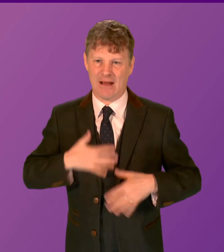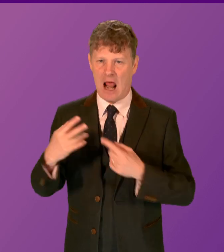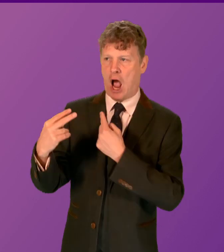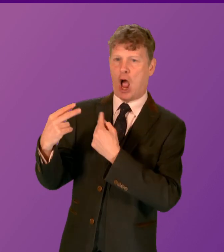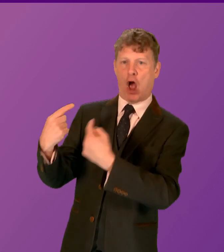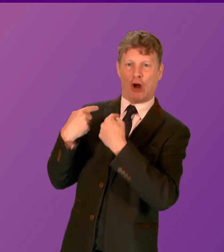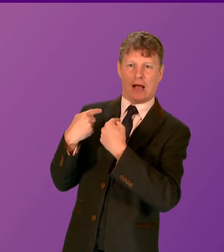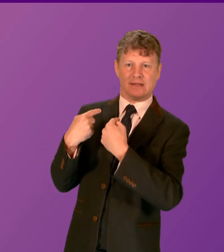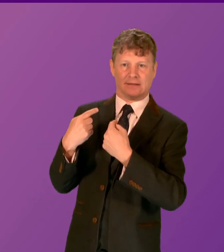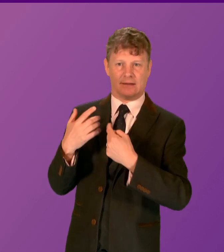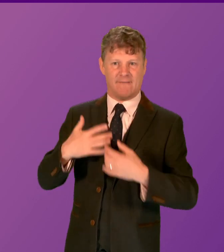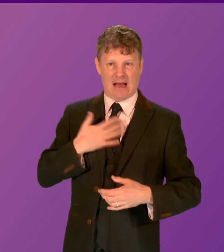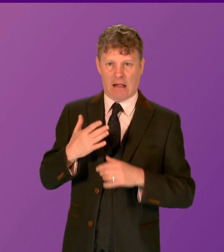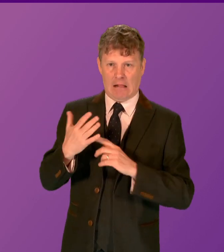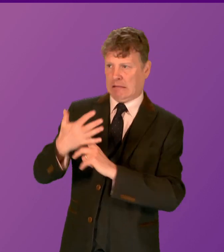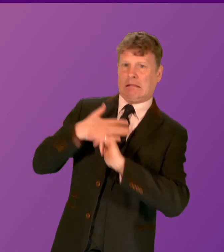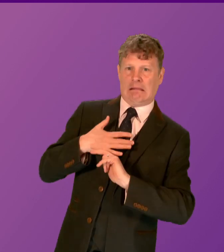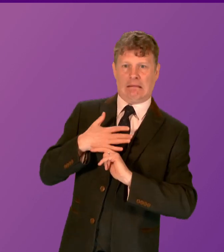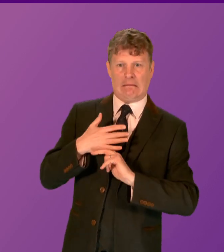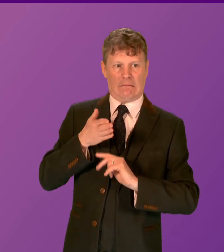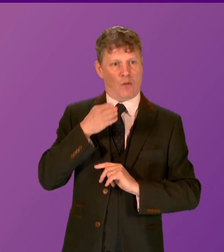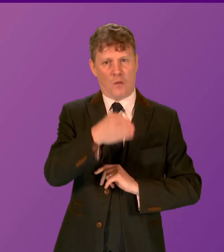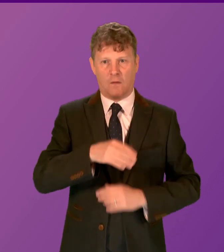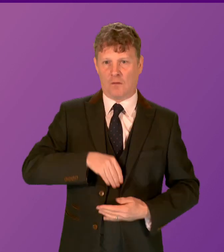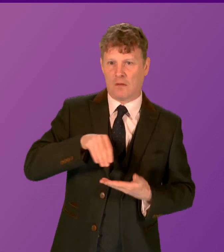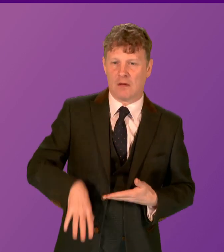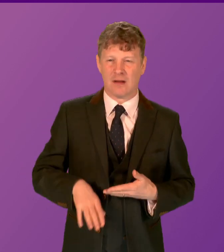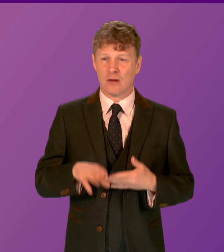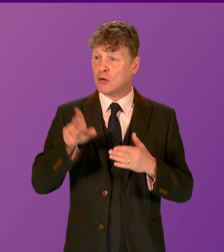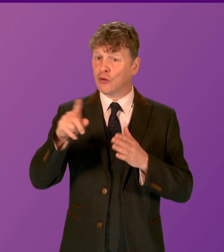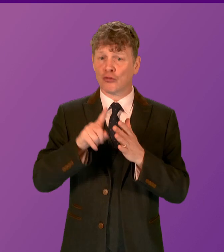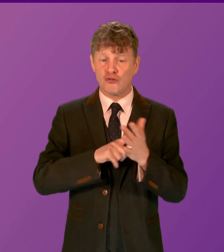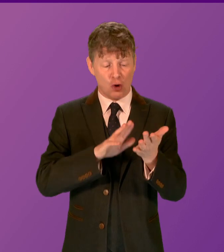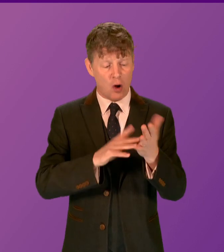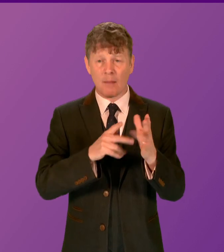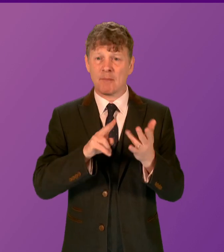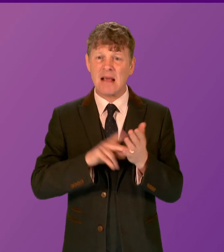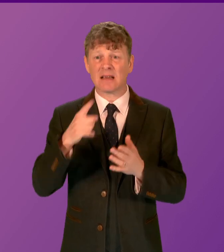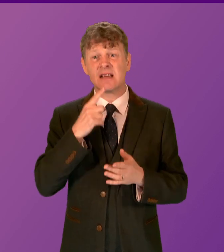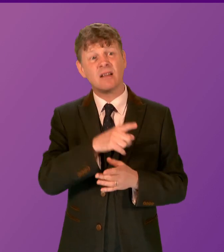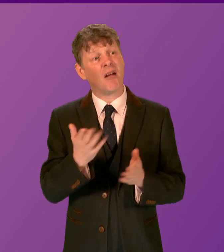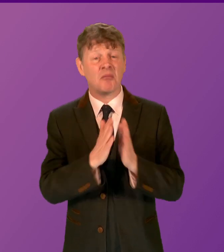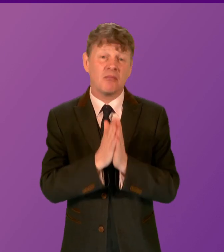Even if, for whatever reason, John Mason was to discard that evidence—and I encourage